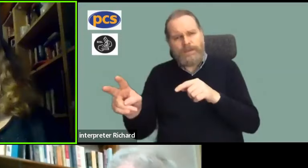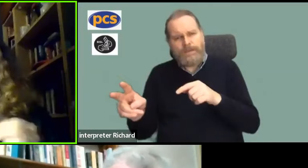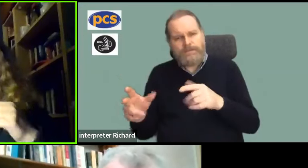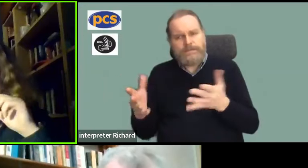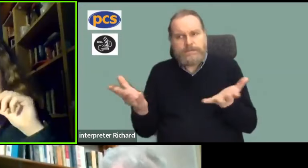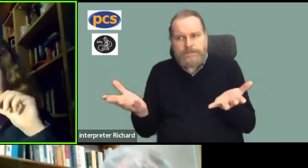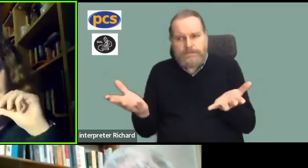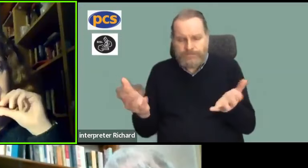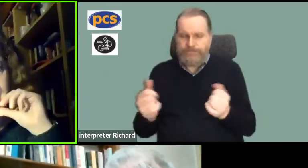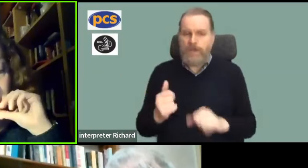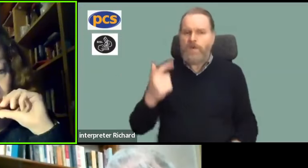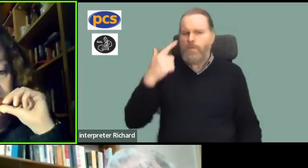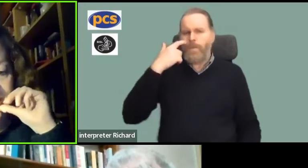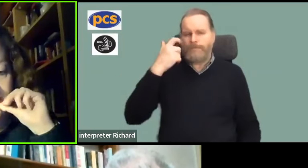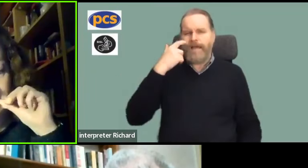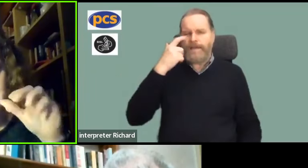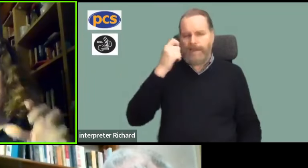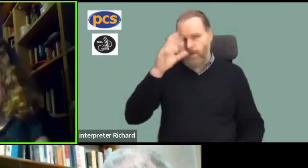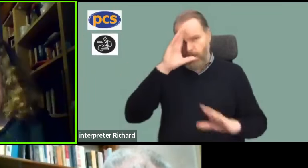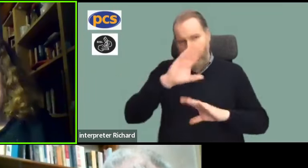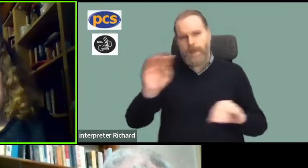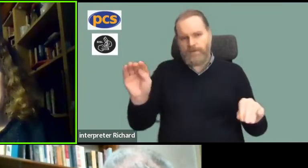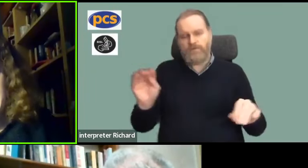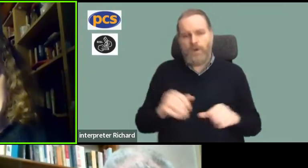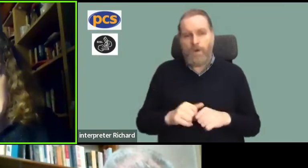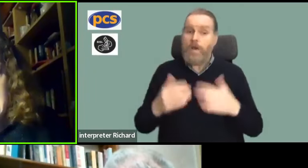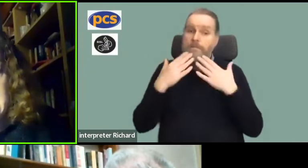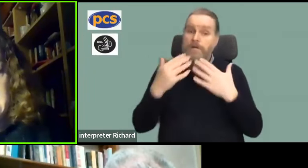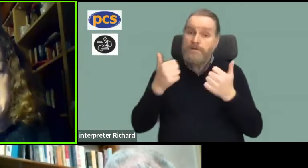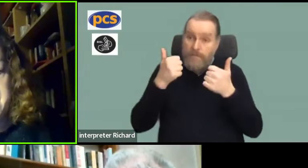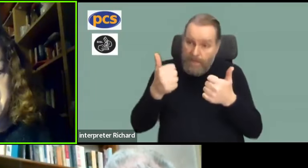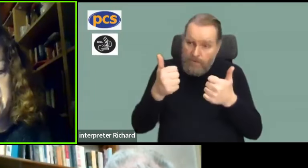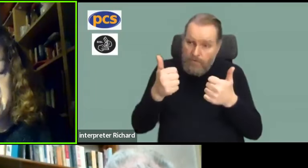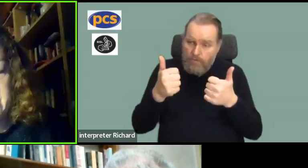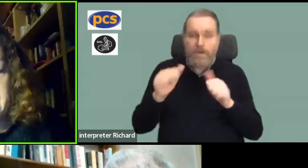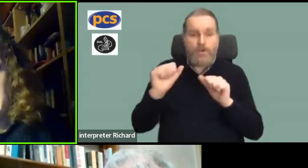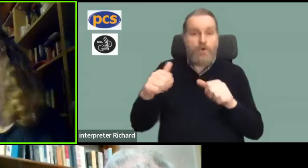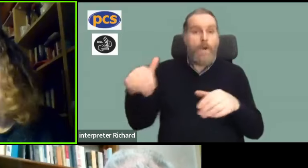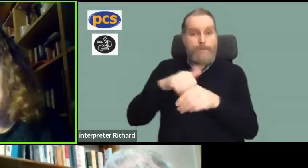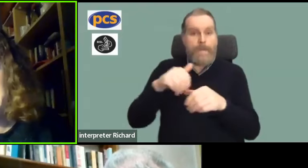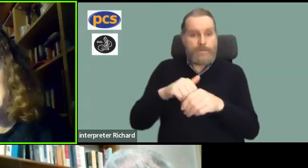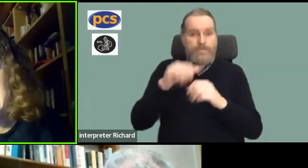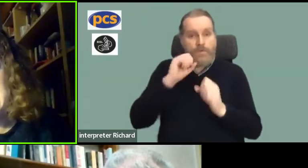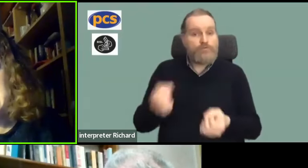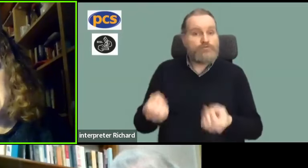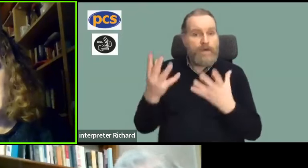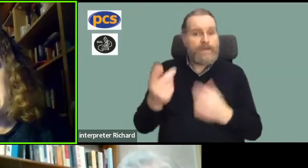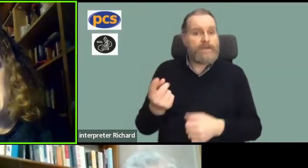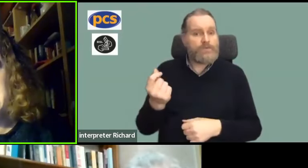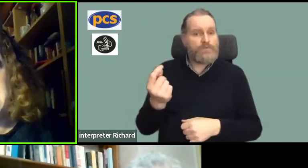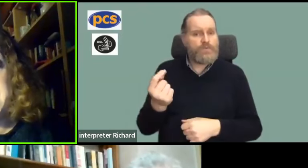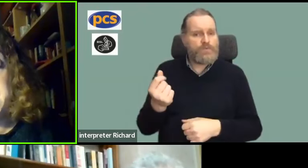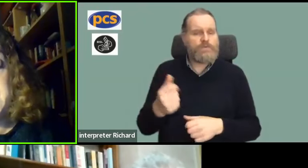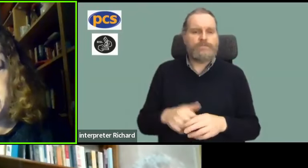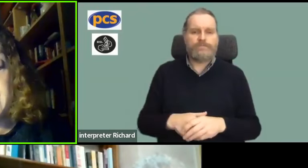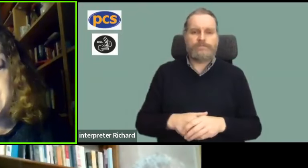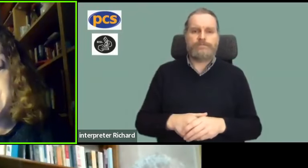So thanks for that, Matthew w and Sergey to your w and Sergey to your members, who, I know, will be taken action both soon soon.